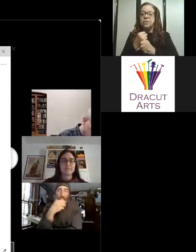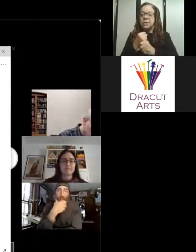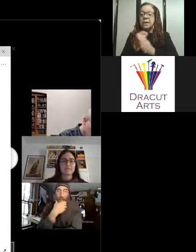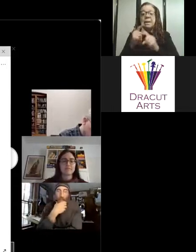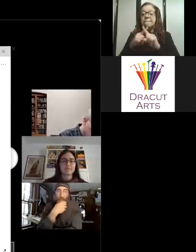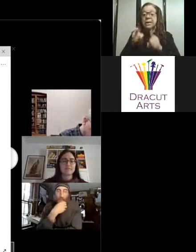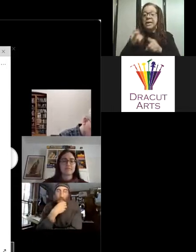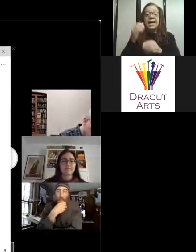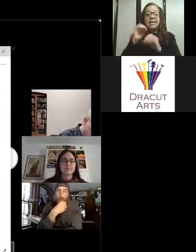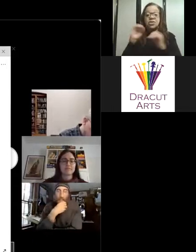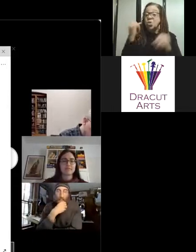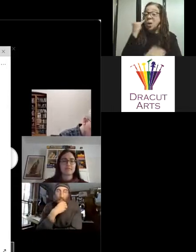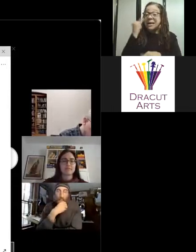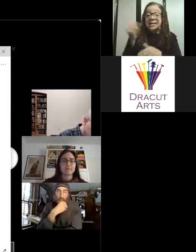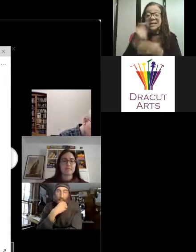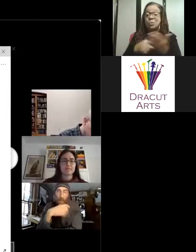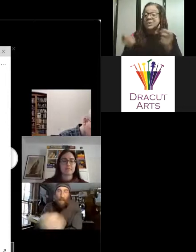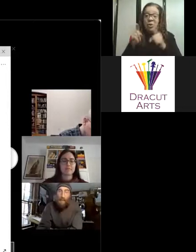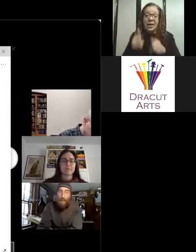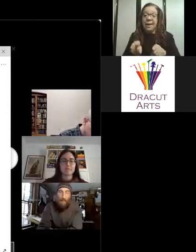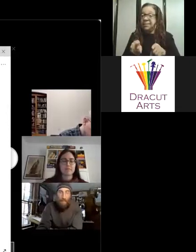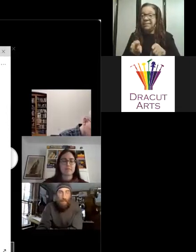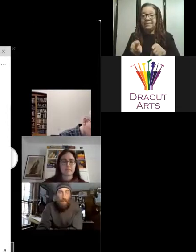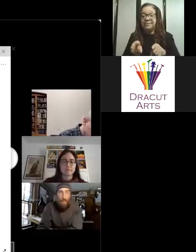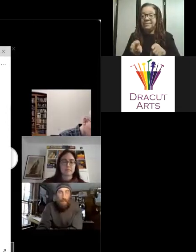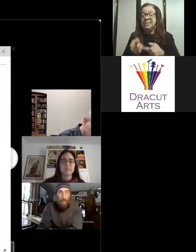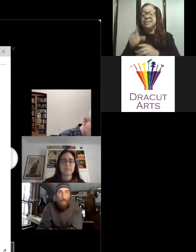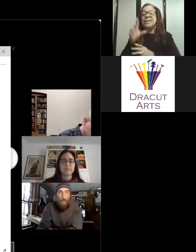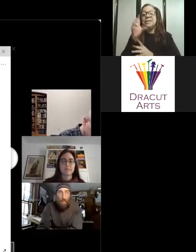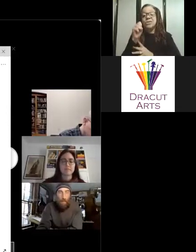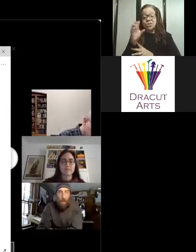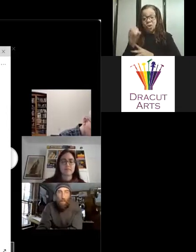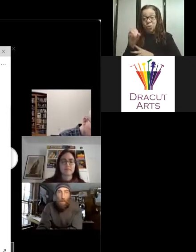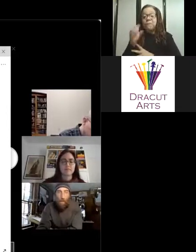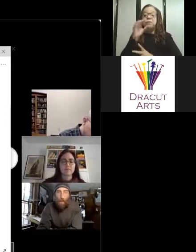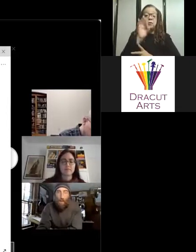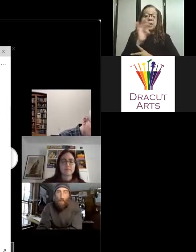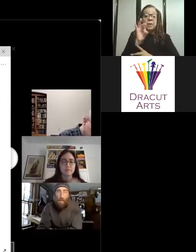going to happen in the coming months. Um, and uh, Volume One documents